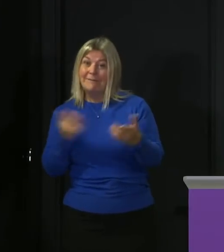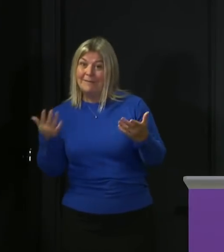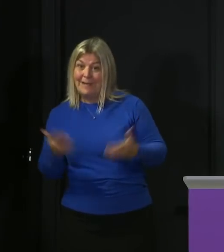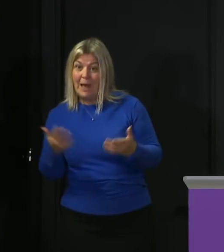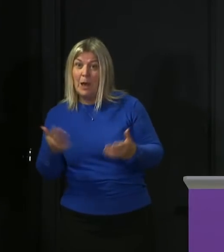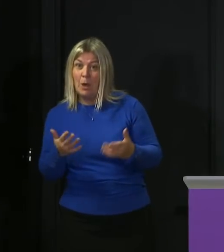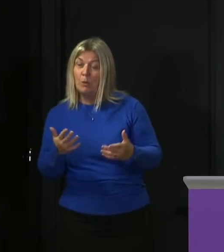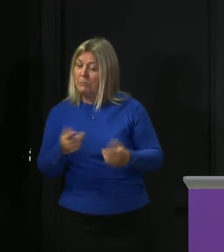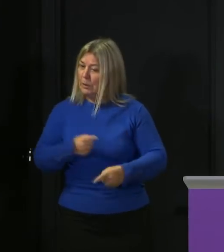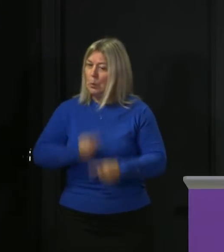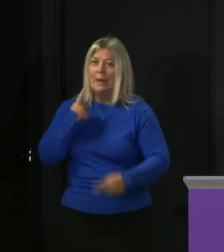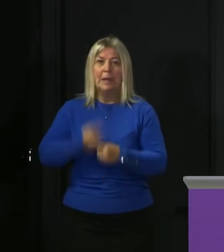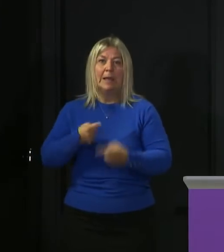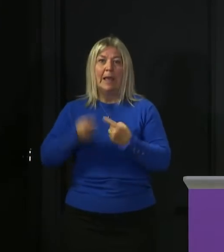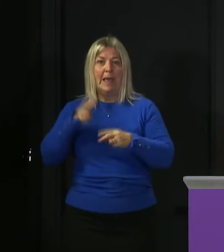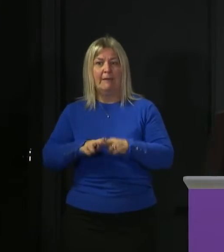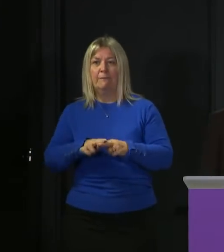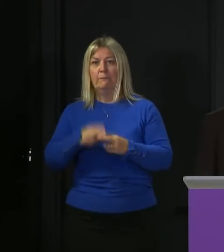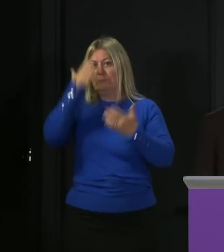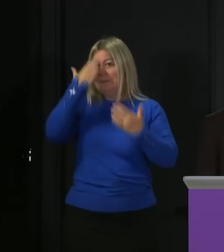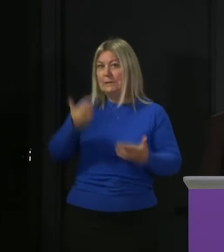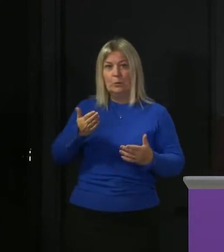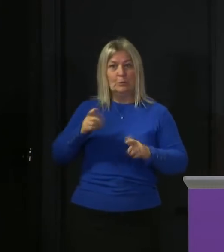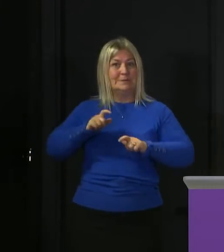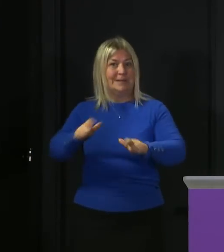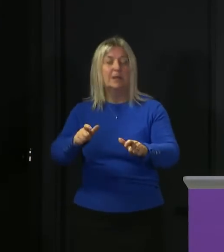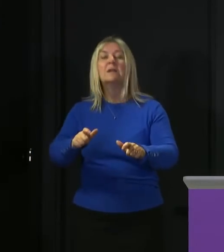much more quickly. So we're in a stronger position, but we've got to keep that.